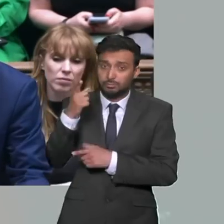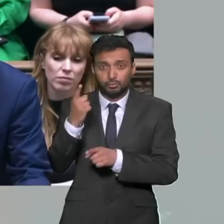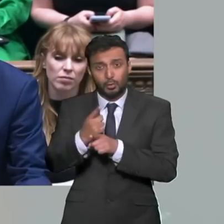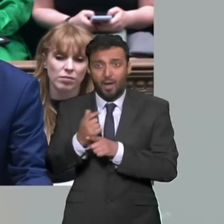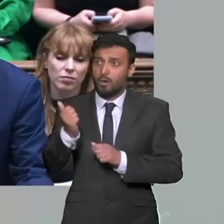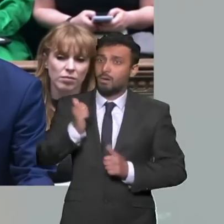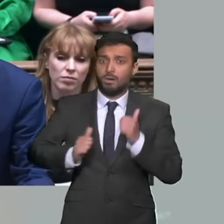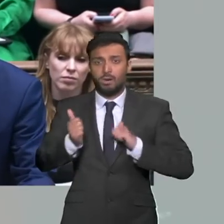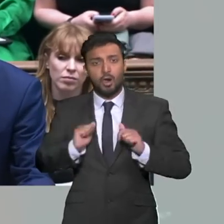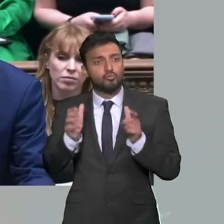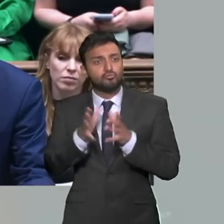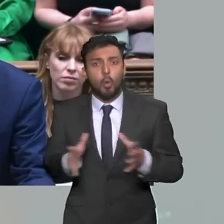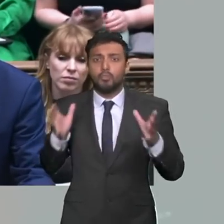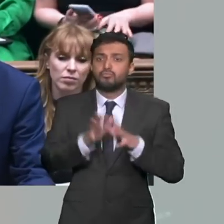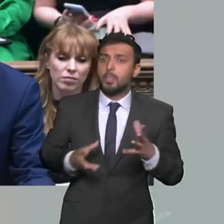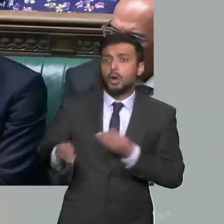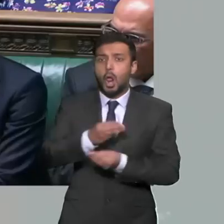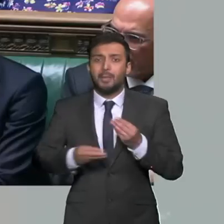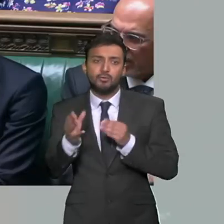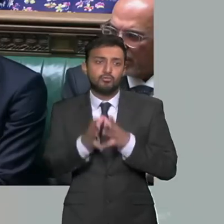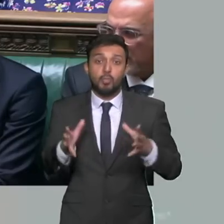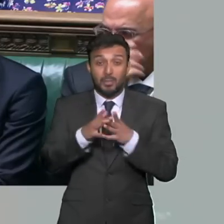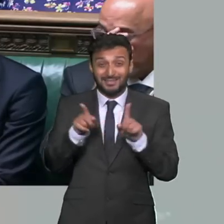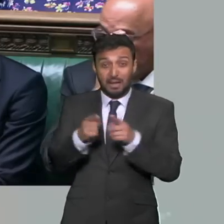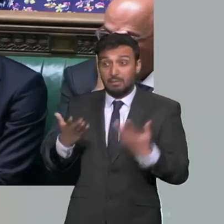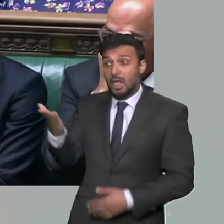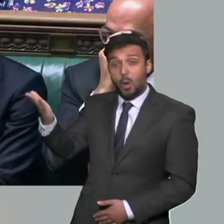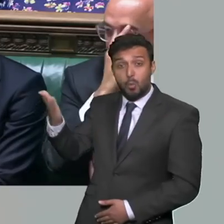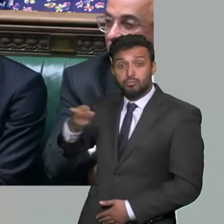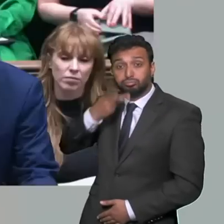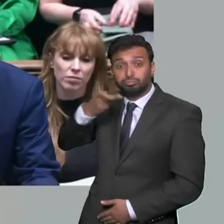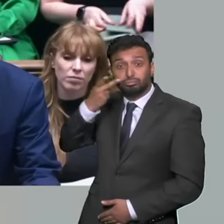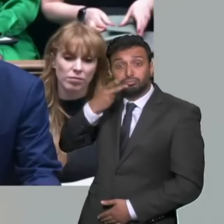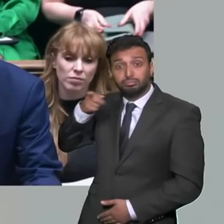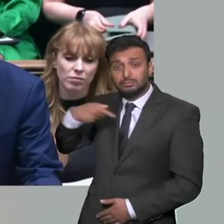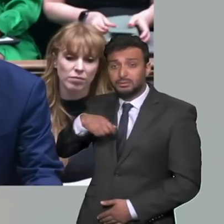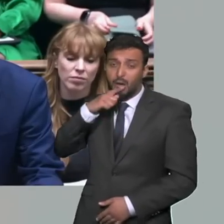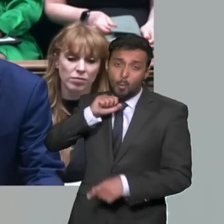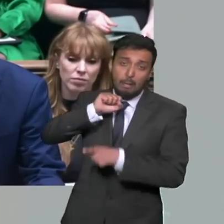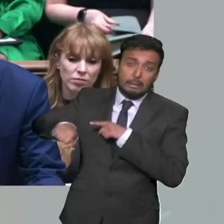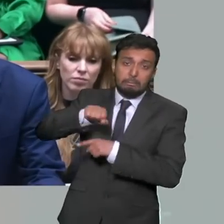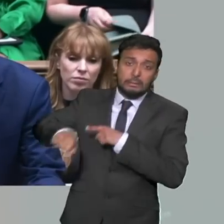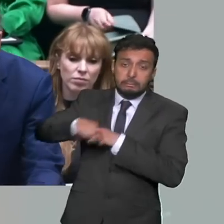and how we would do better than all our major competitors. It was obvious that he was being complacent.